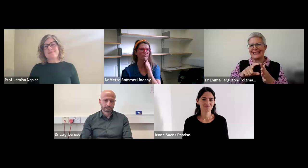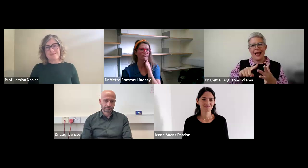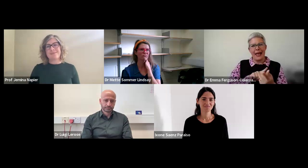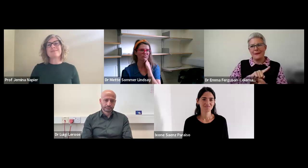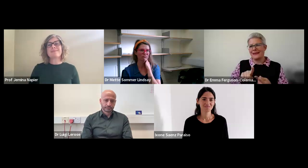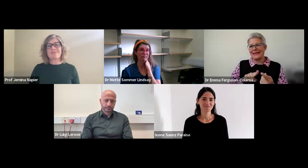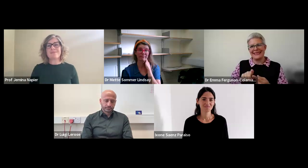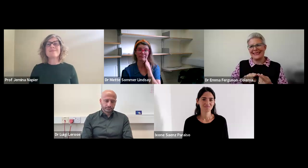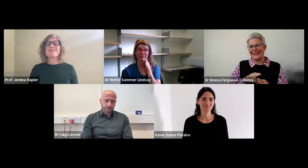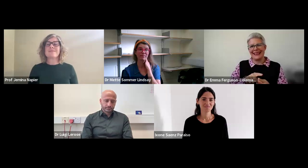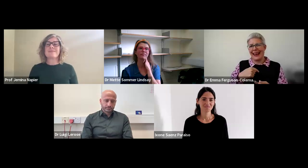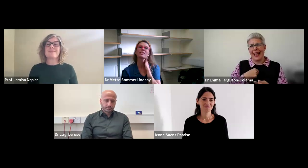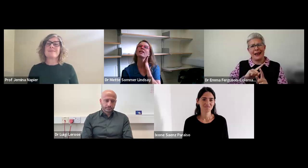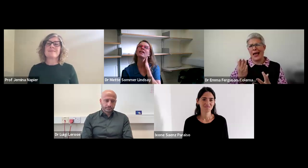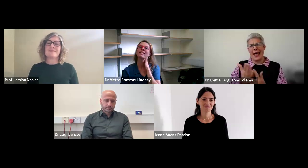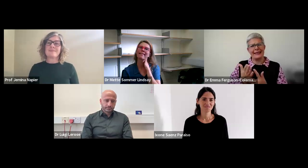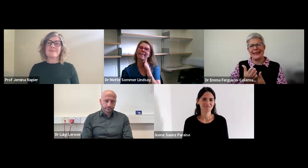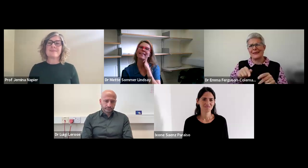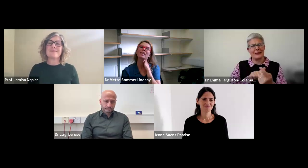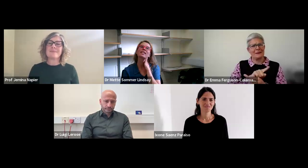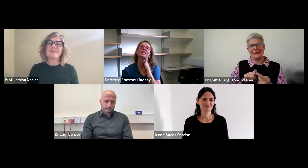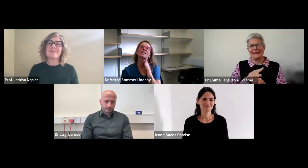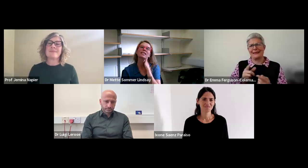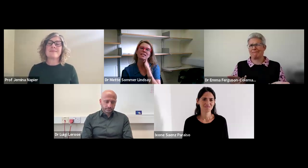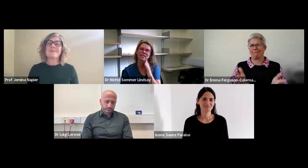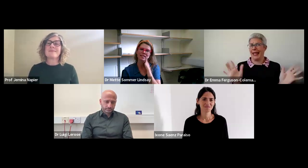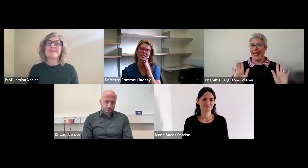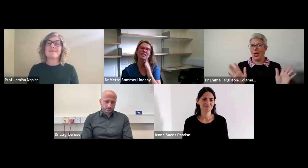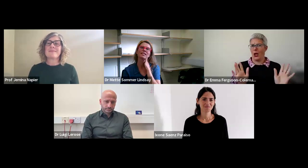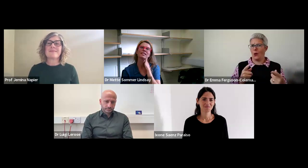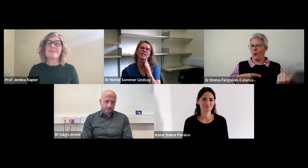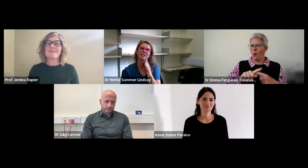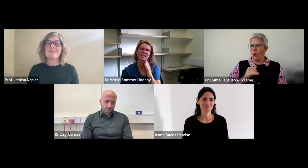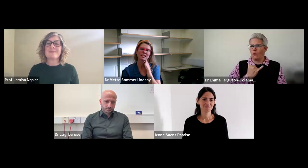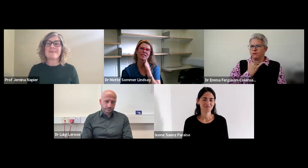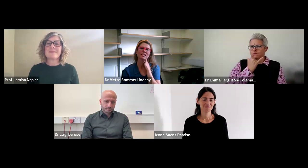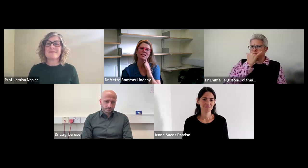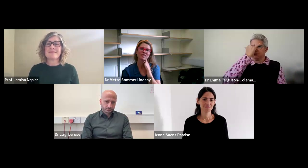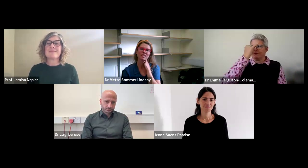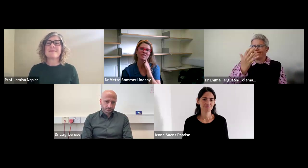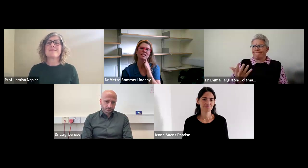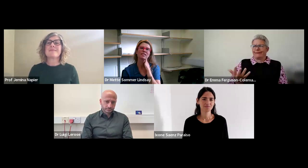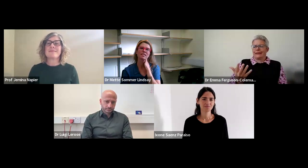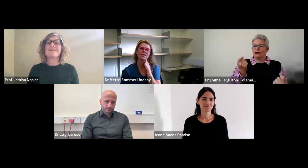I didn't communicate well in those EDI meetings. I felt "I can't access these meetings.. hello!"